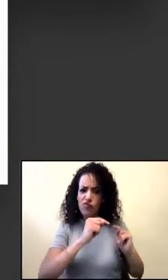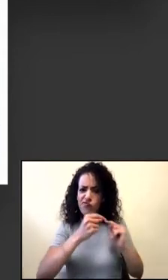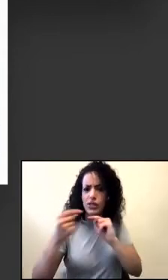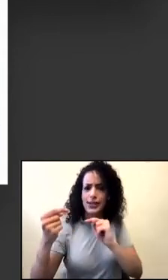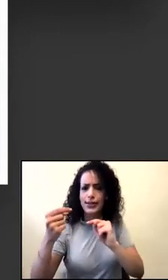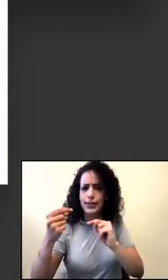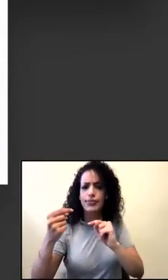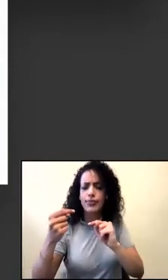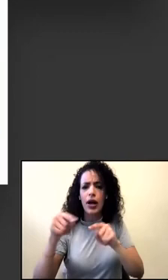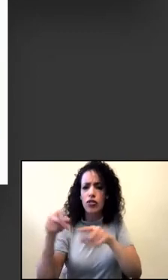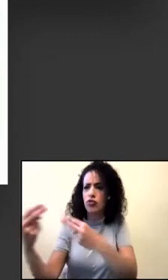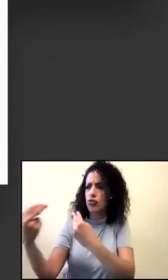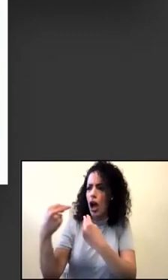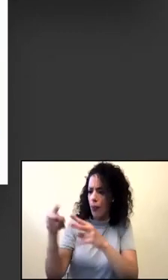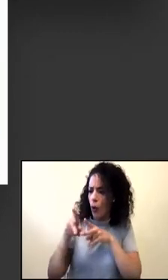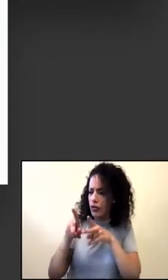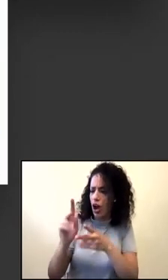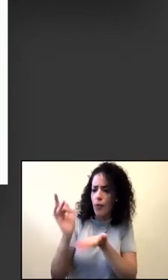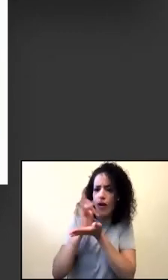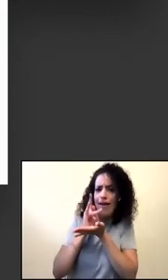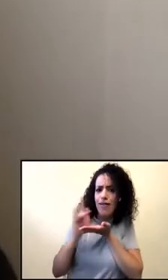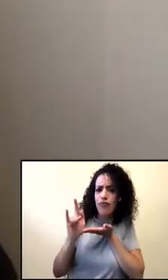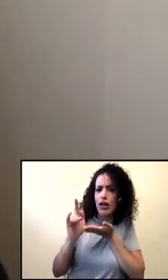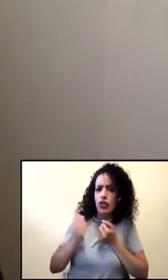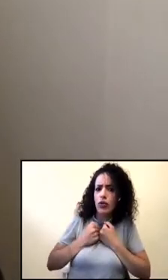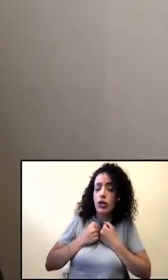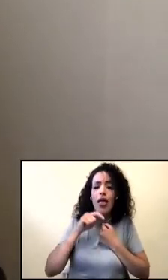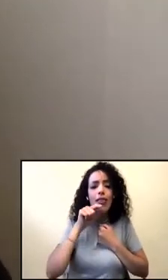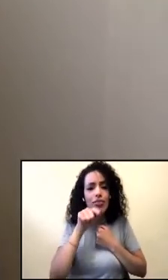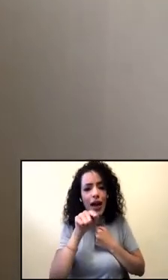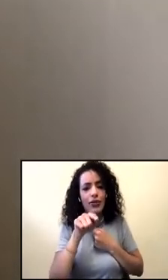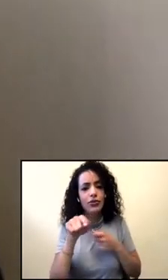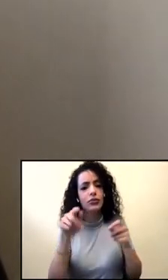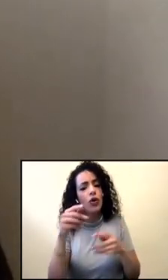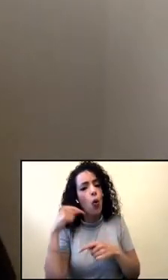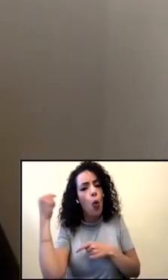think that's what the documentary was doing. But I also find it really interesting when it comes to